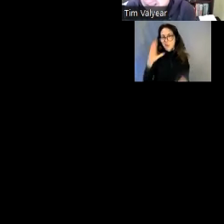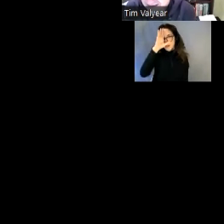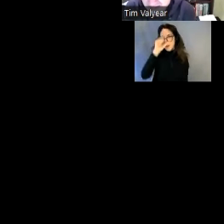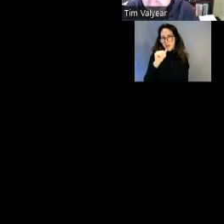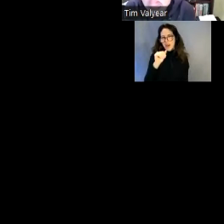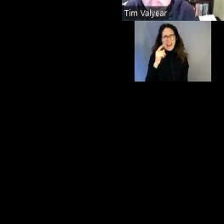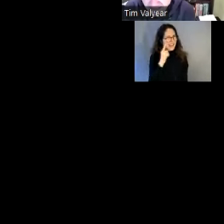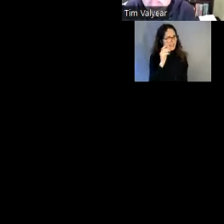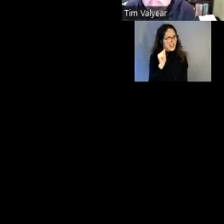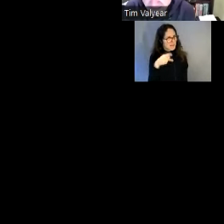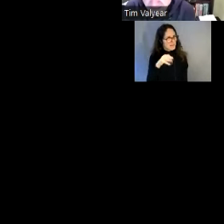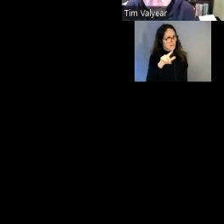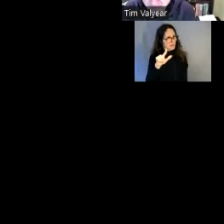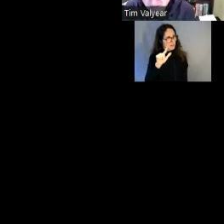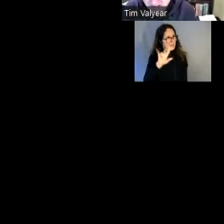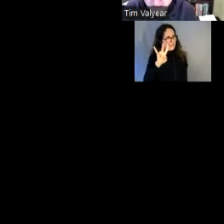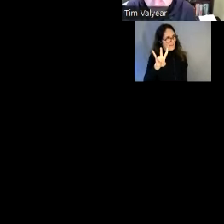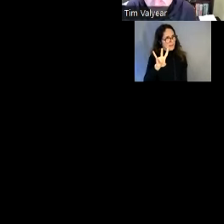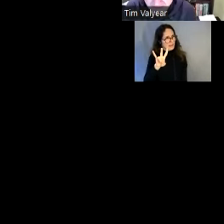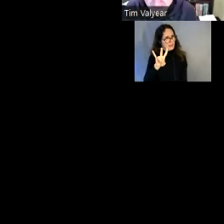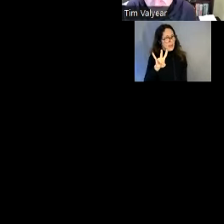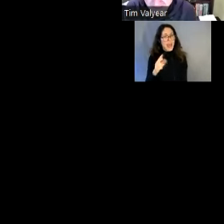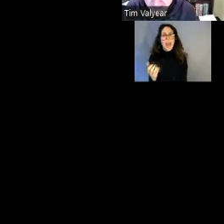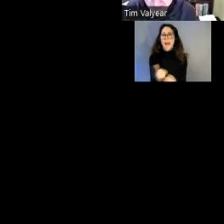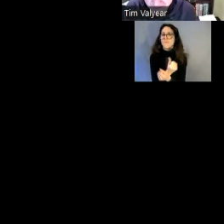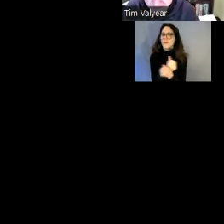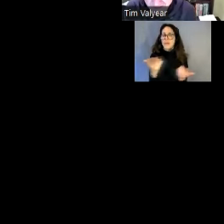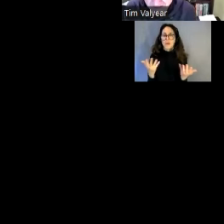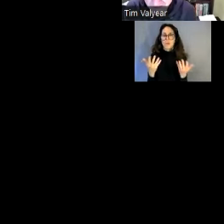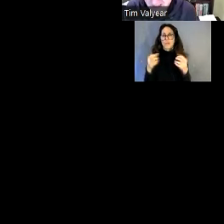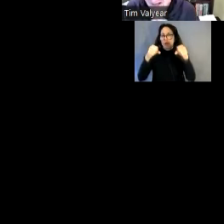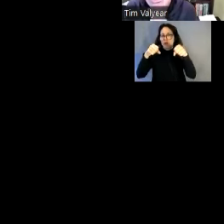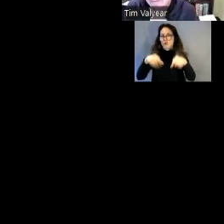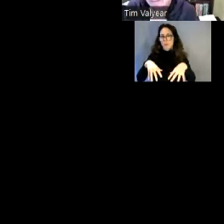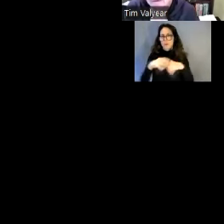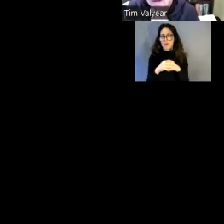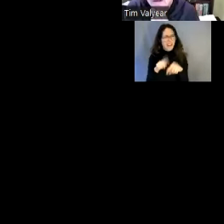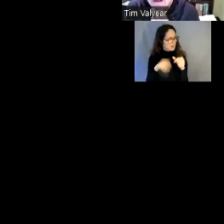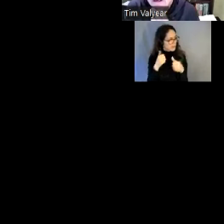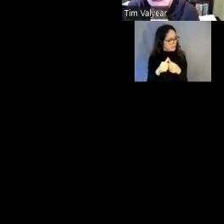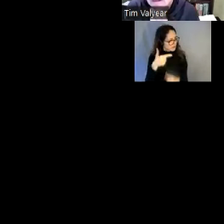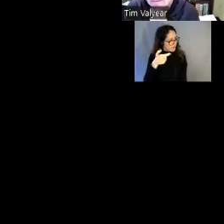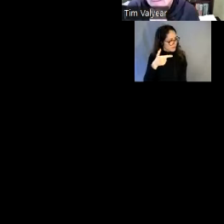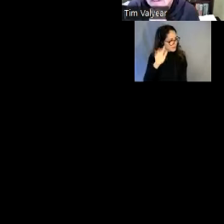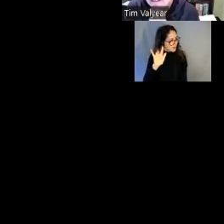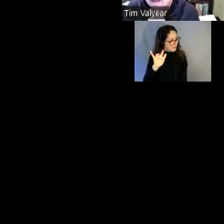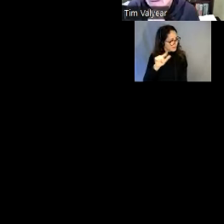in? » SPEAKER: Great question. So I think we all know that April 27th, I think it is,